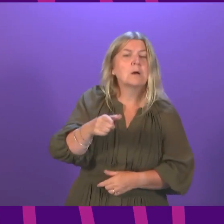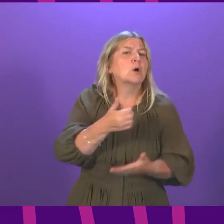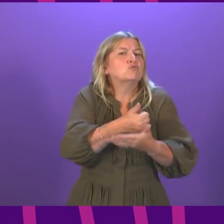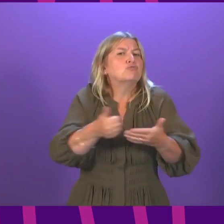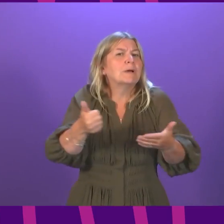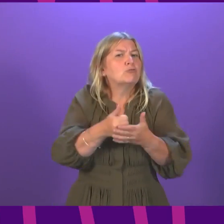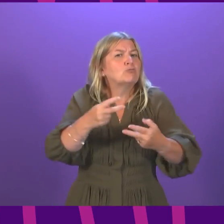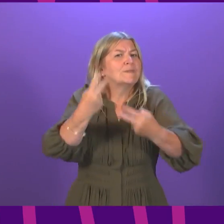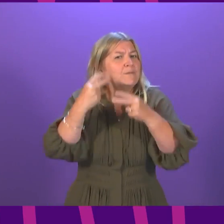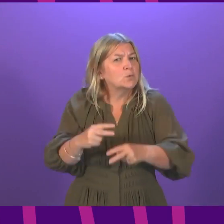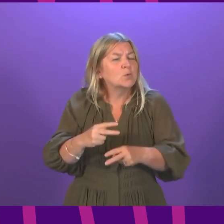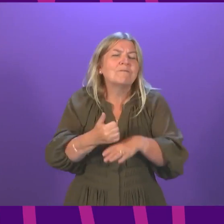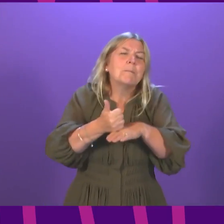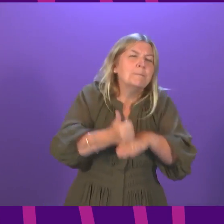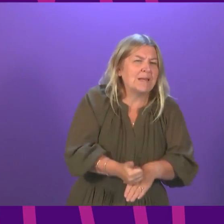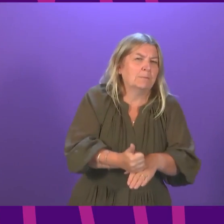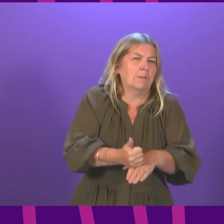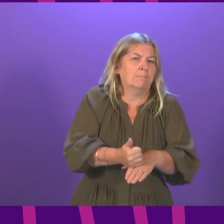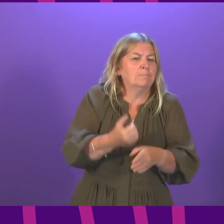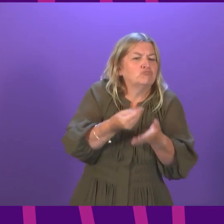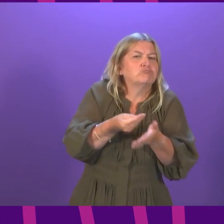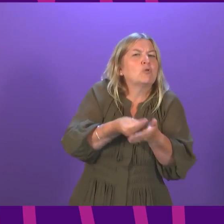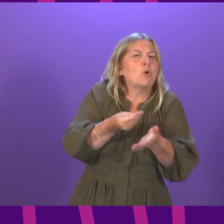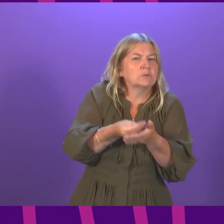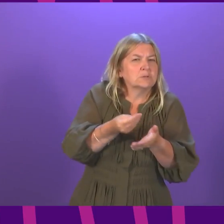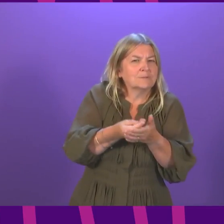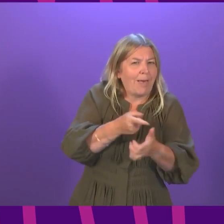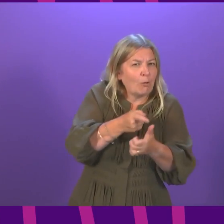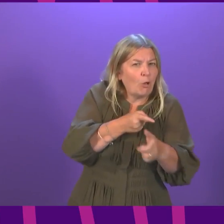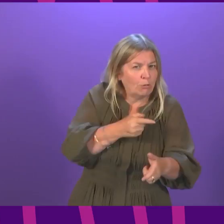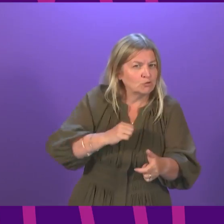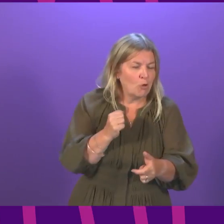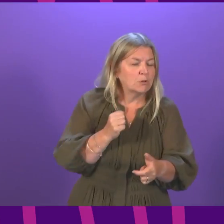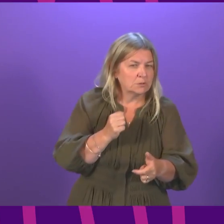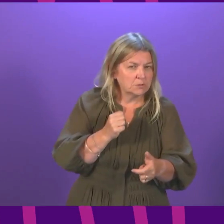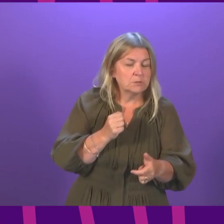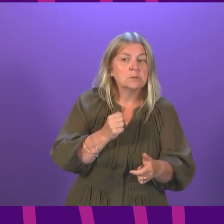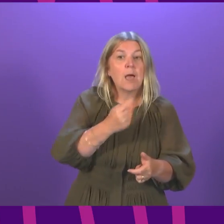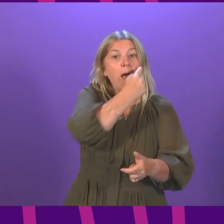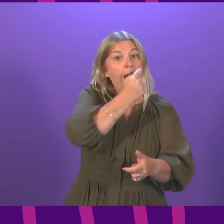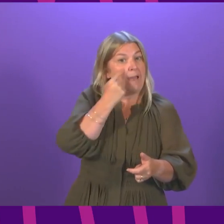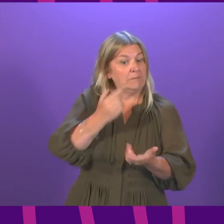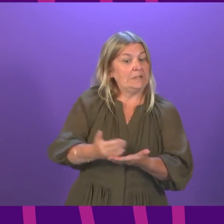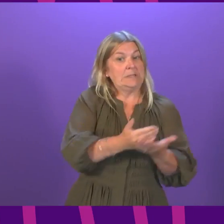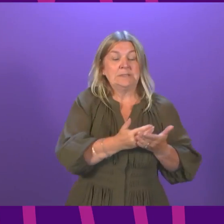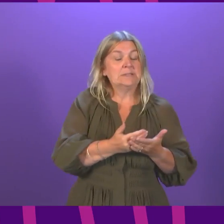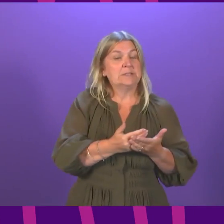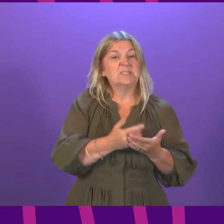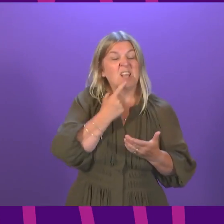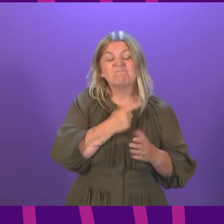unit pricing on alcohol, and, thus far, that evidence shows that there is no relationship